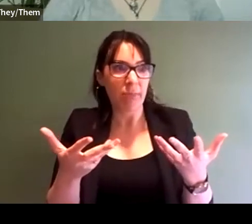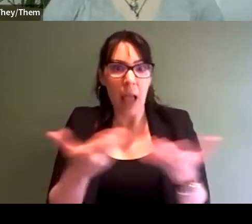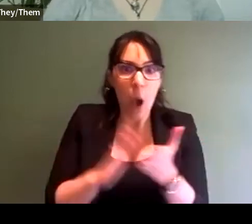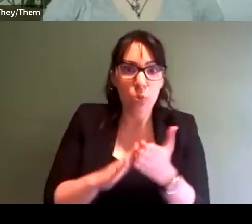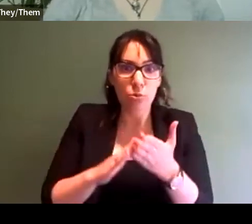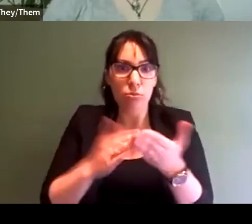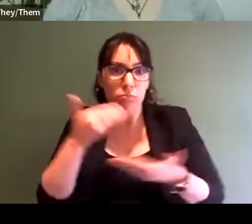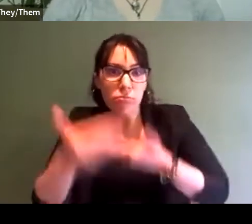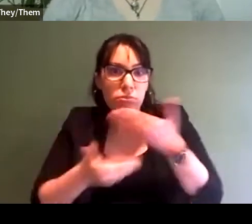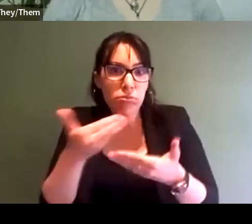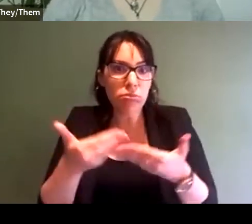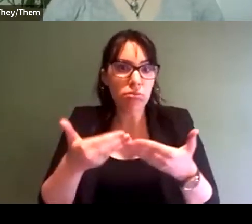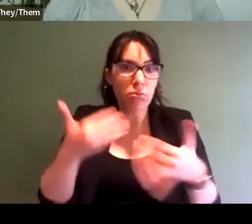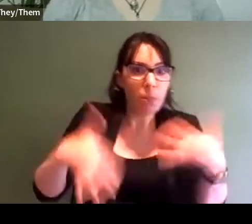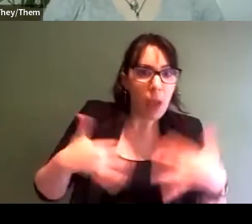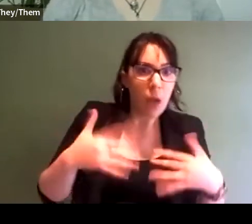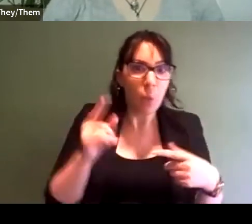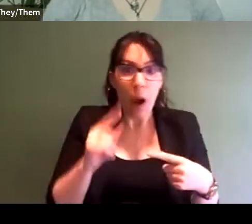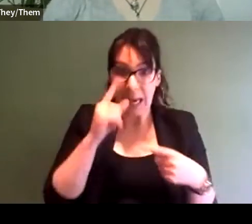It can be more and more difficult.